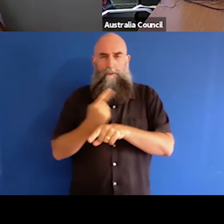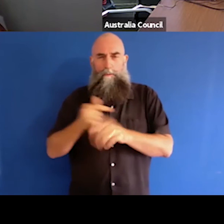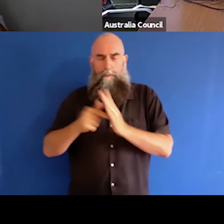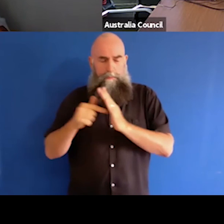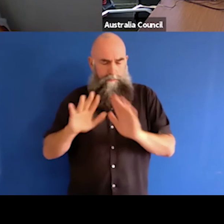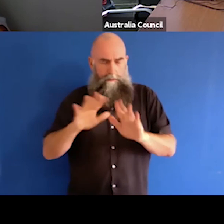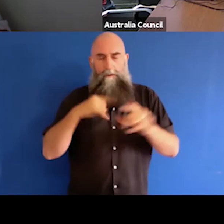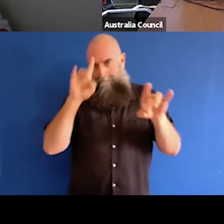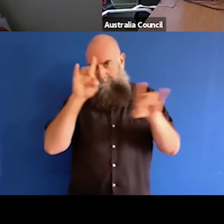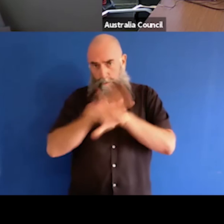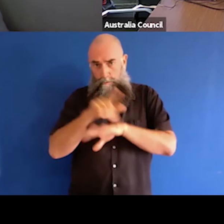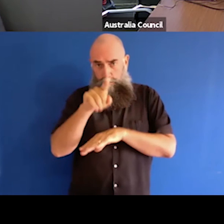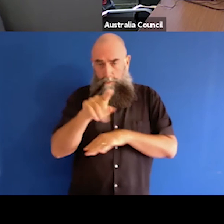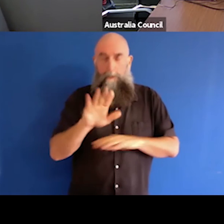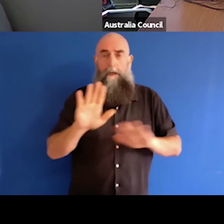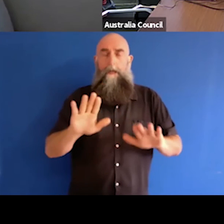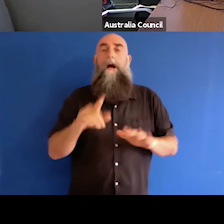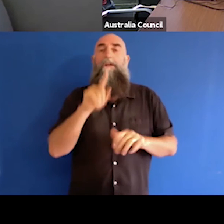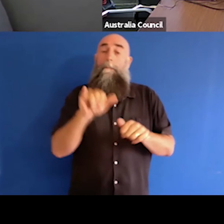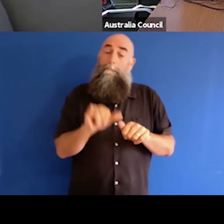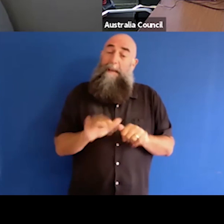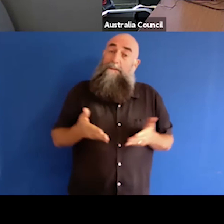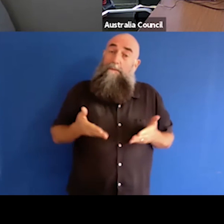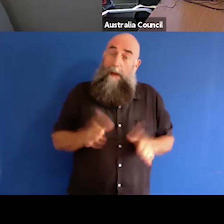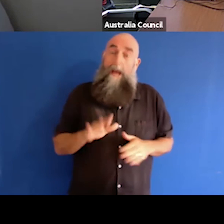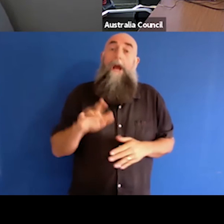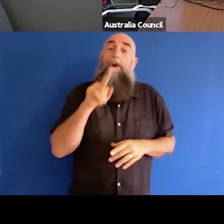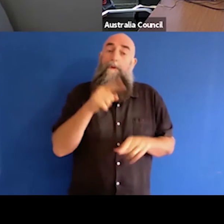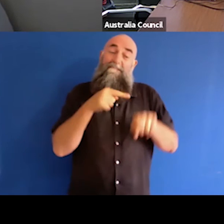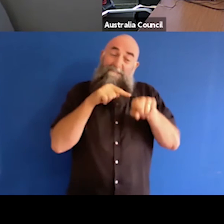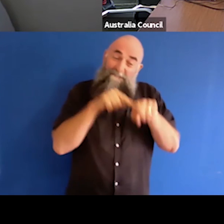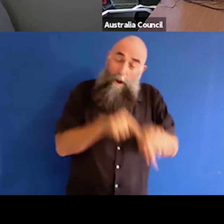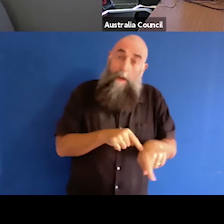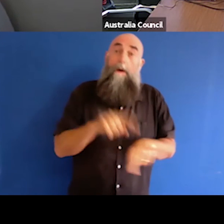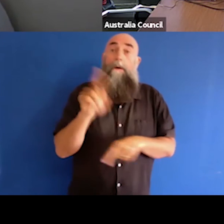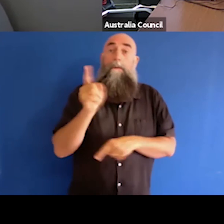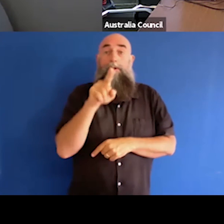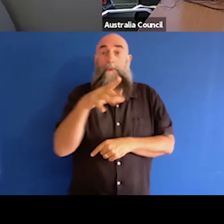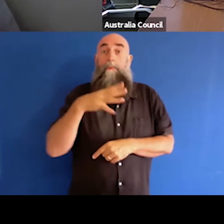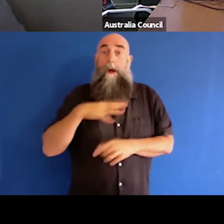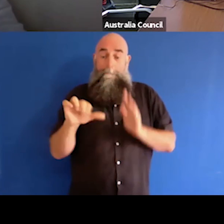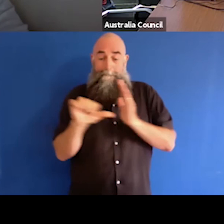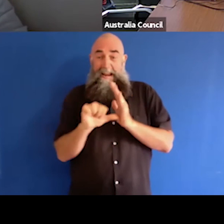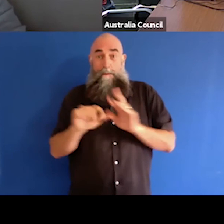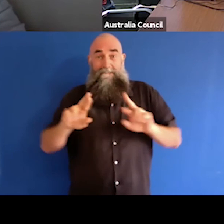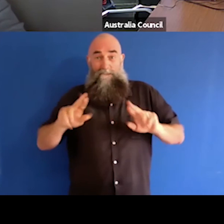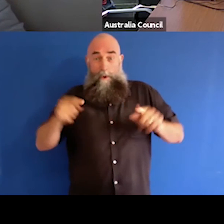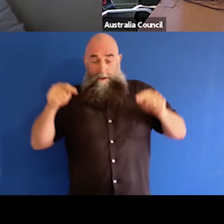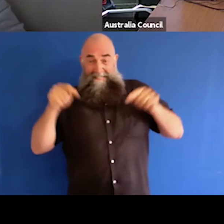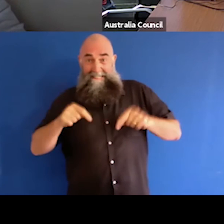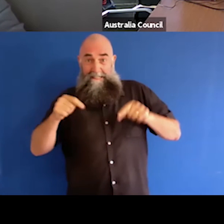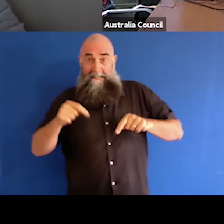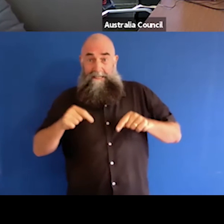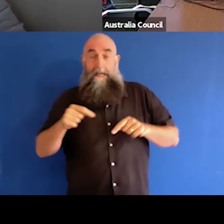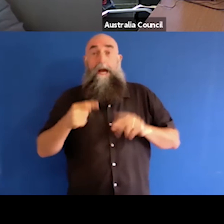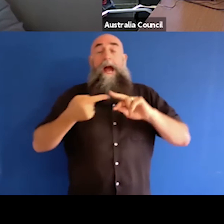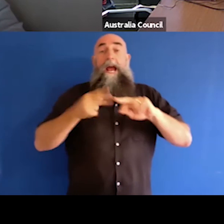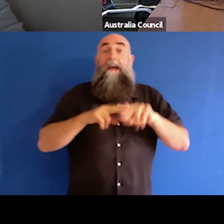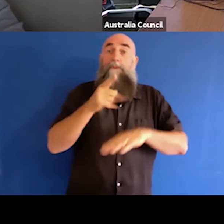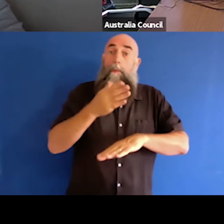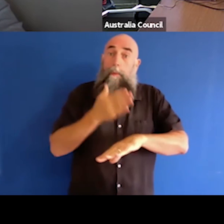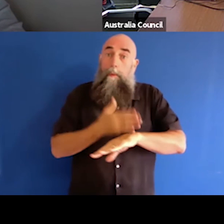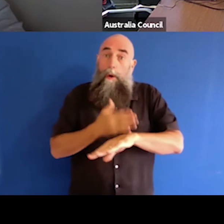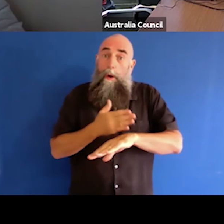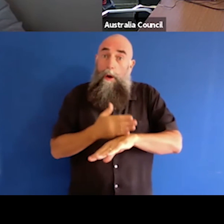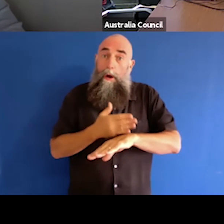you're best to stick with what you want the money for. So if you're working with you know, you want